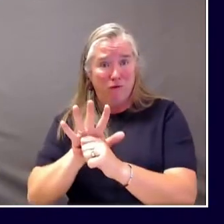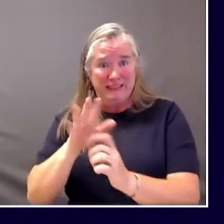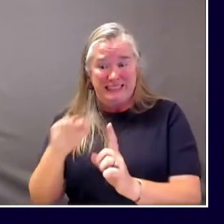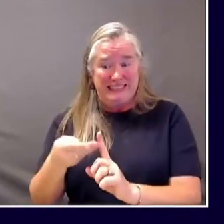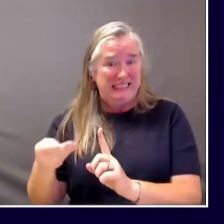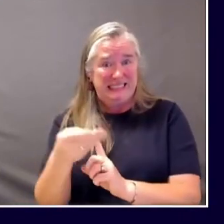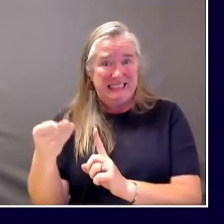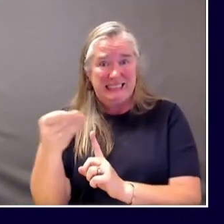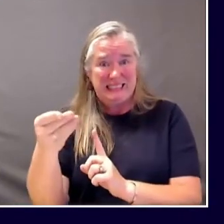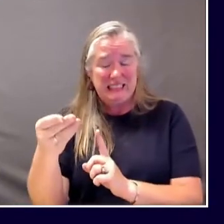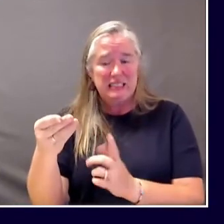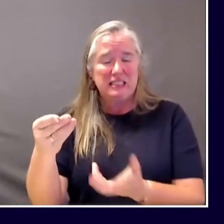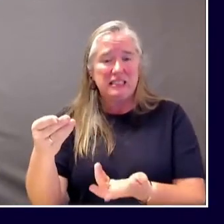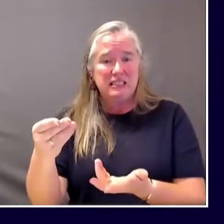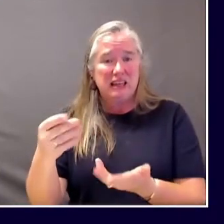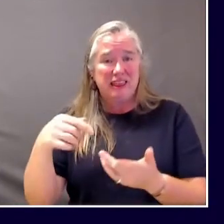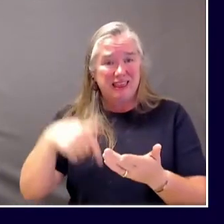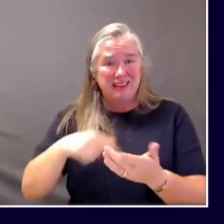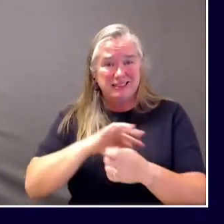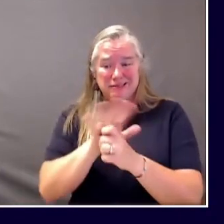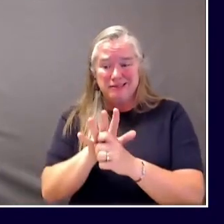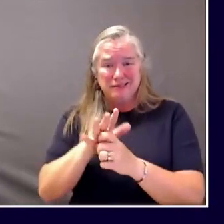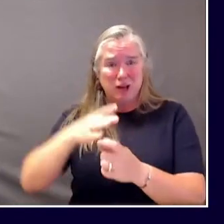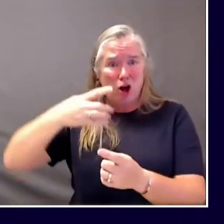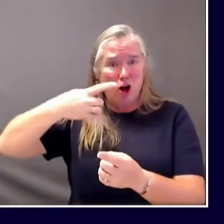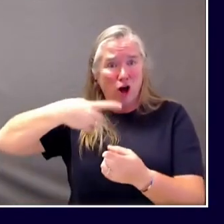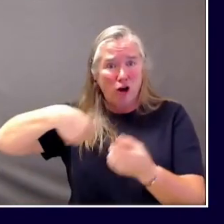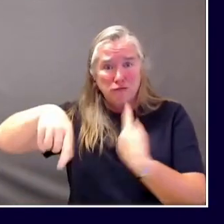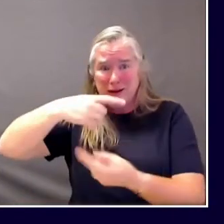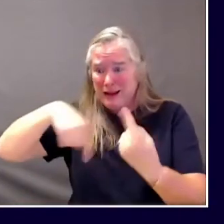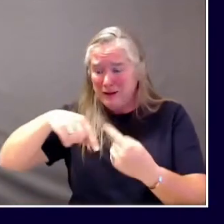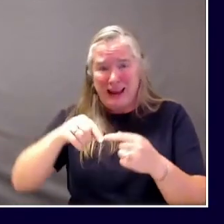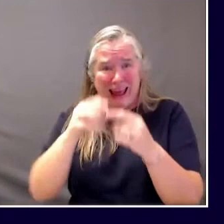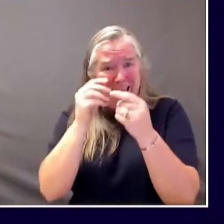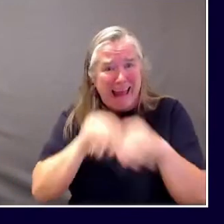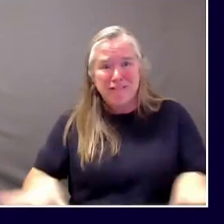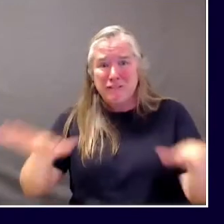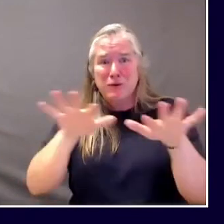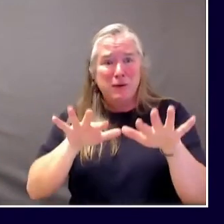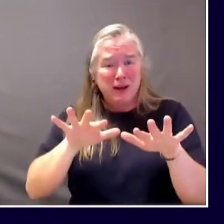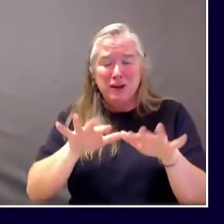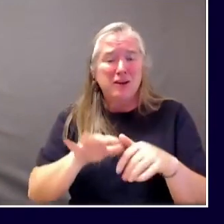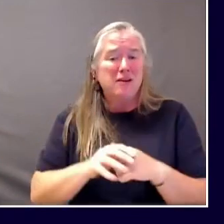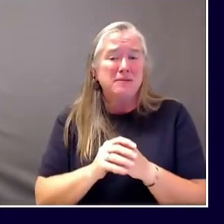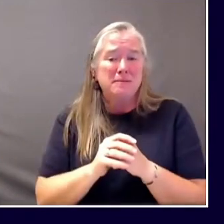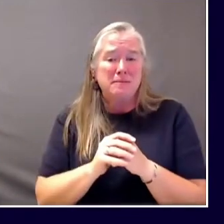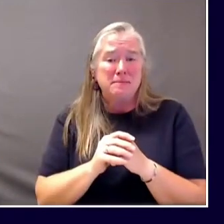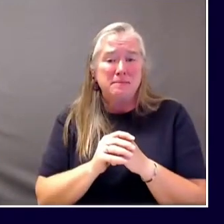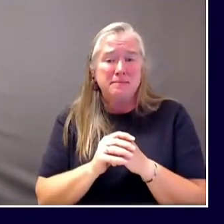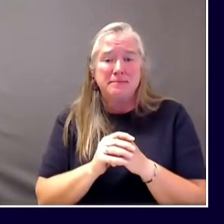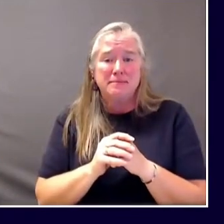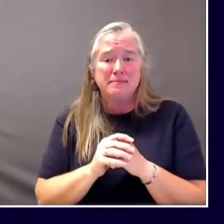this day and age with this virus